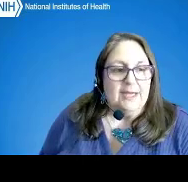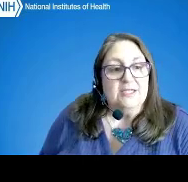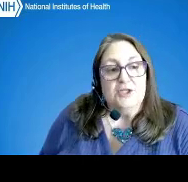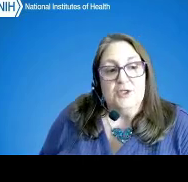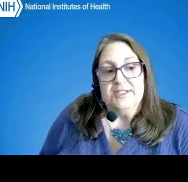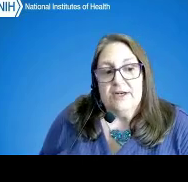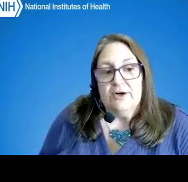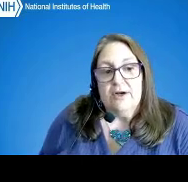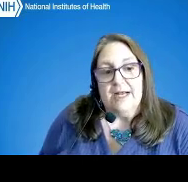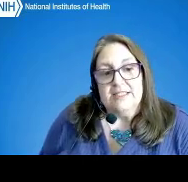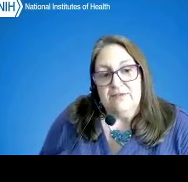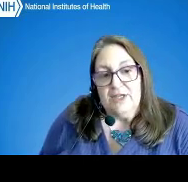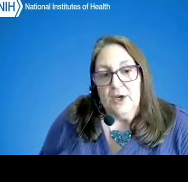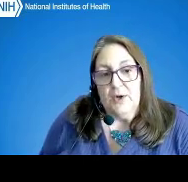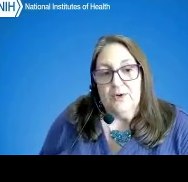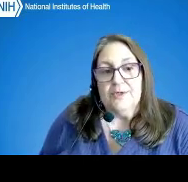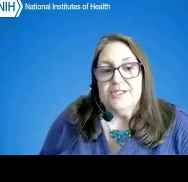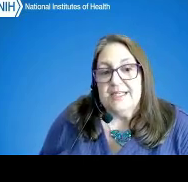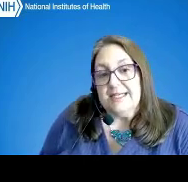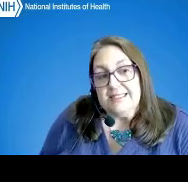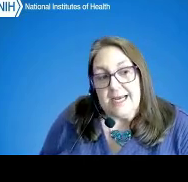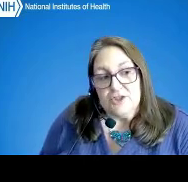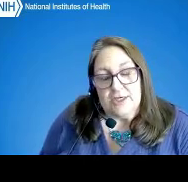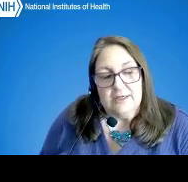by institute, center, activity code or study section.